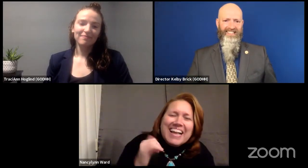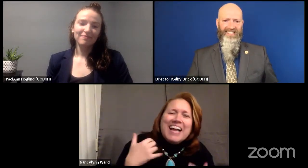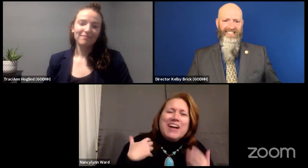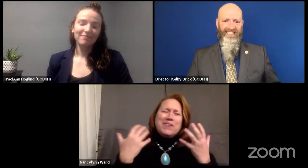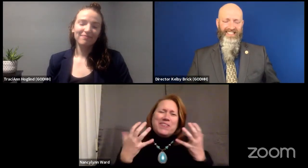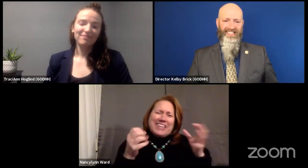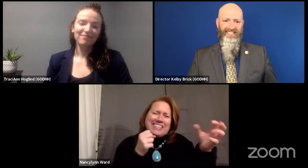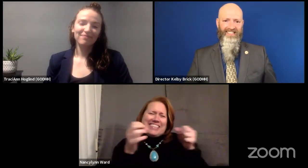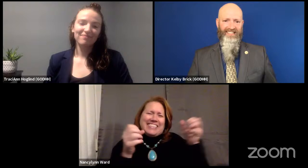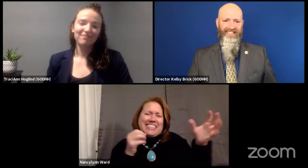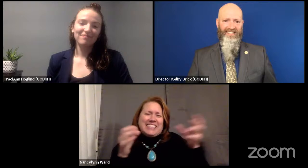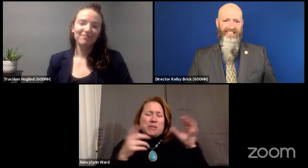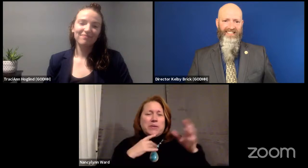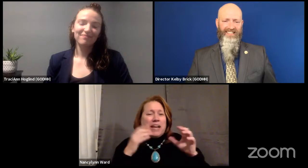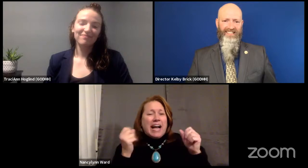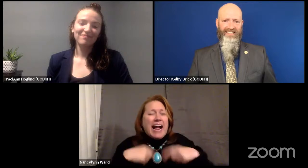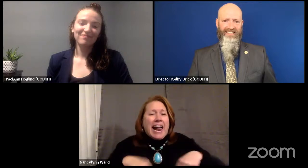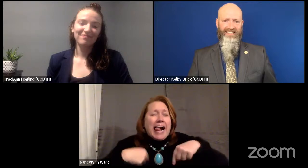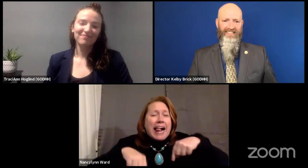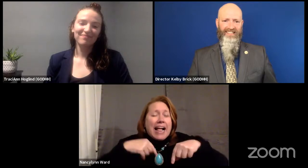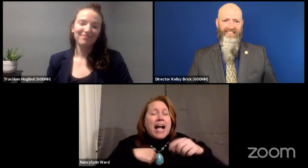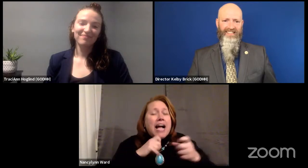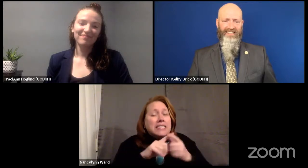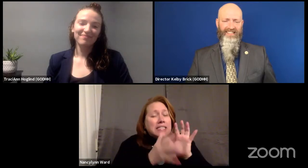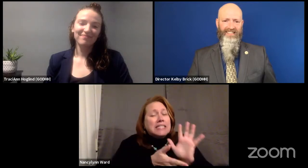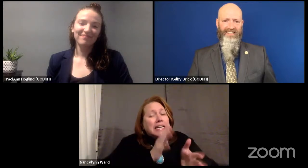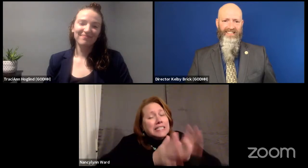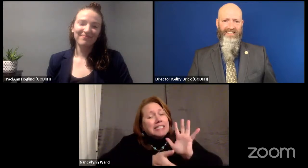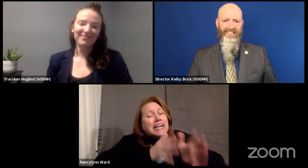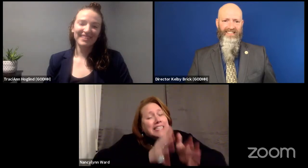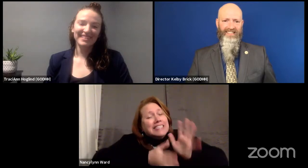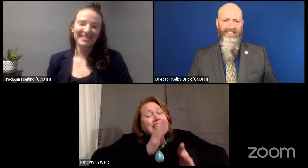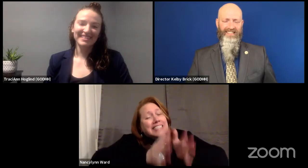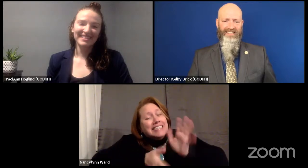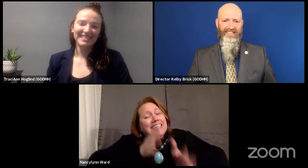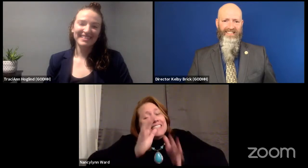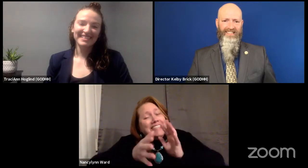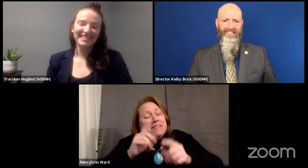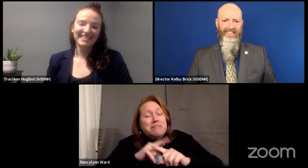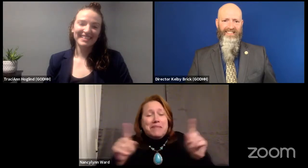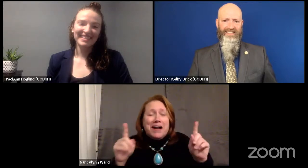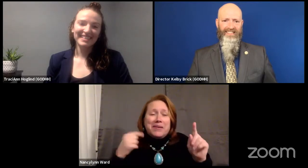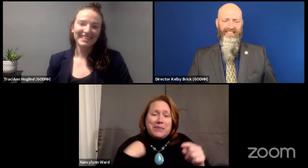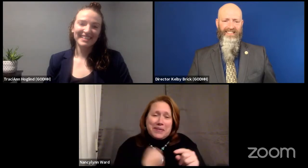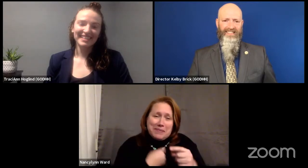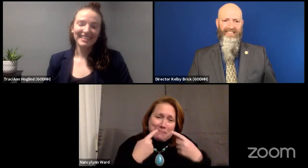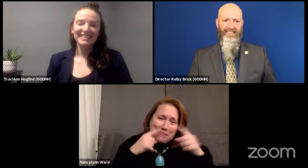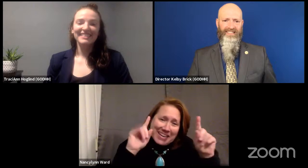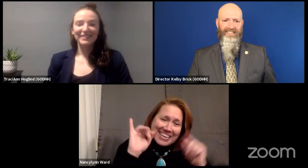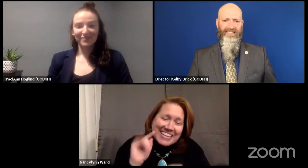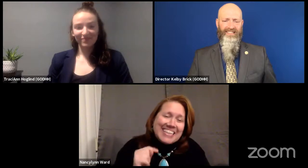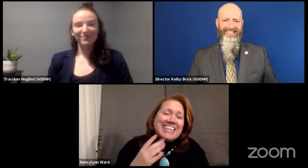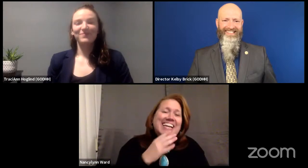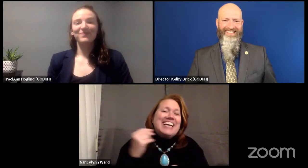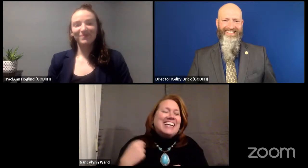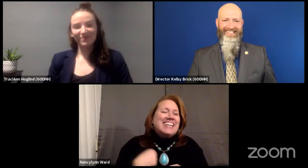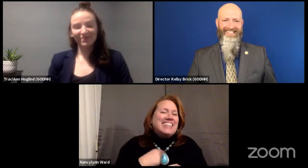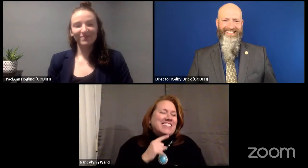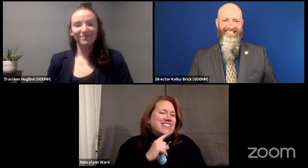represented the diverse Deaf community that lived here. I thought that was so critical. And they were people that were very hesitant to get involved. But with some cajoling we